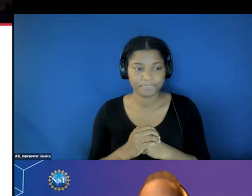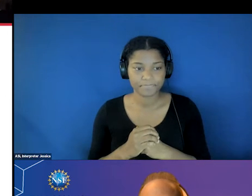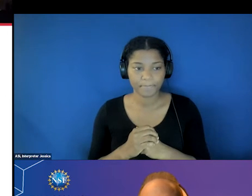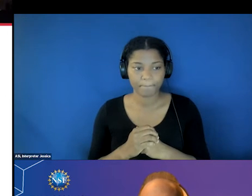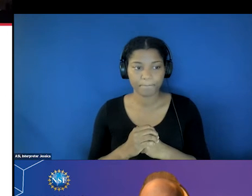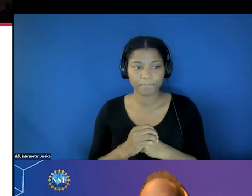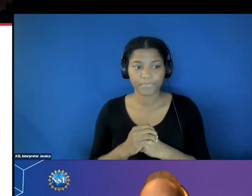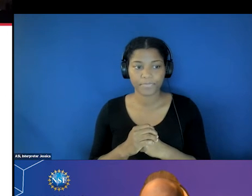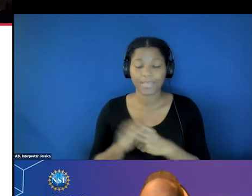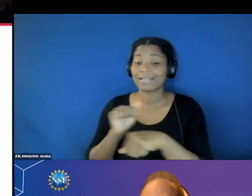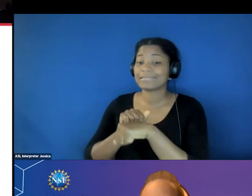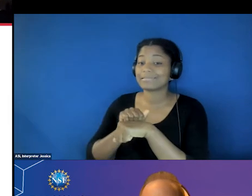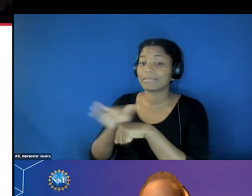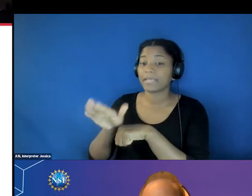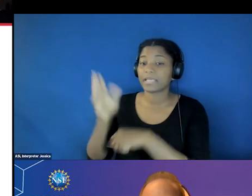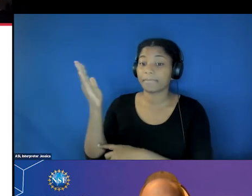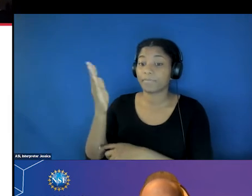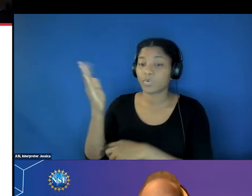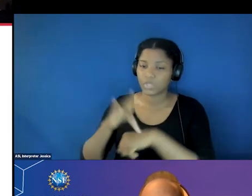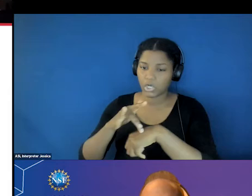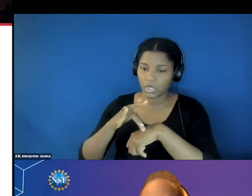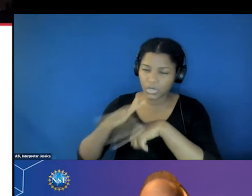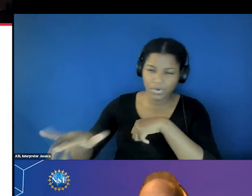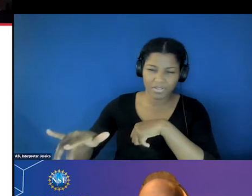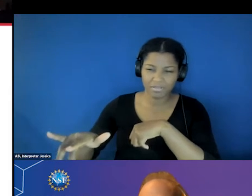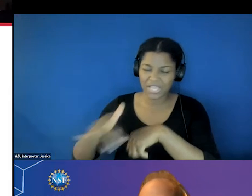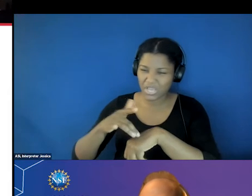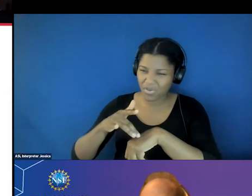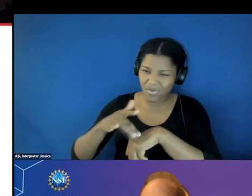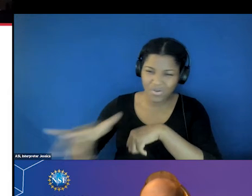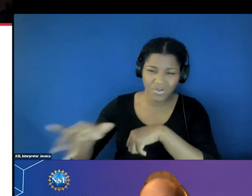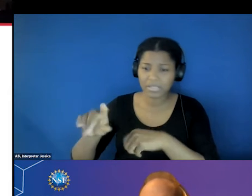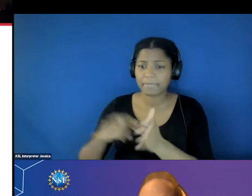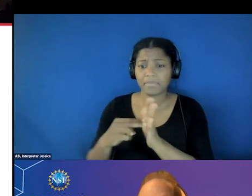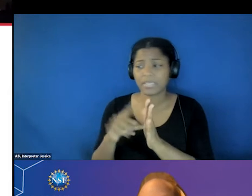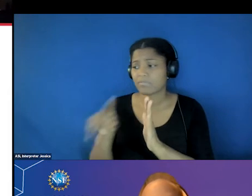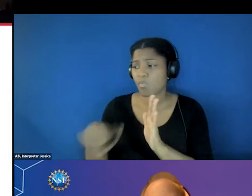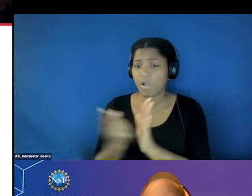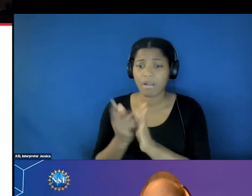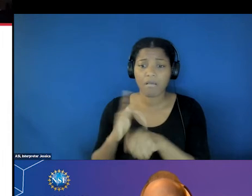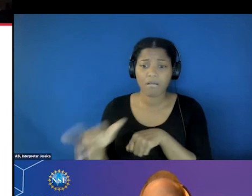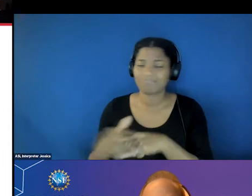Submit your proposal early, and by early I don't mean like an hour early, I mean several days early.